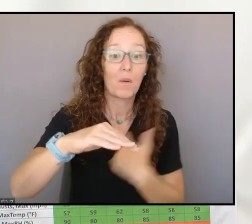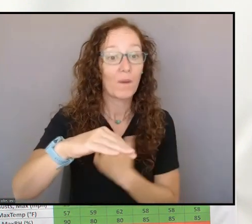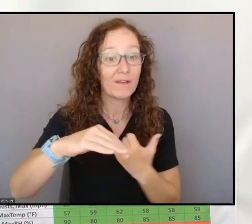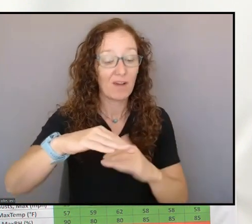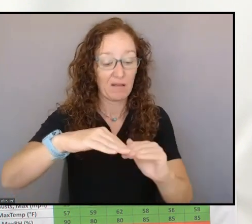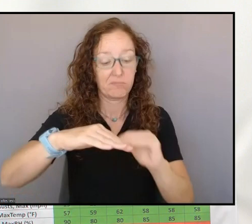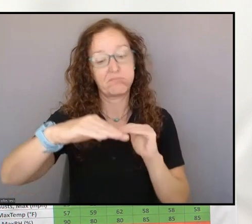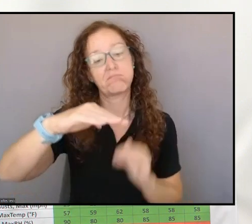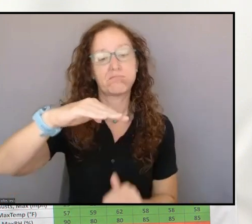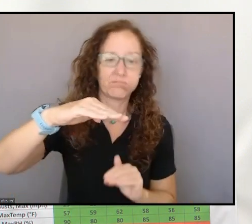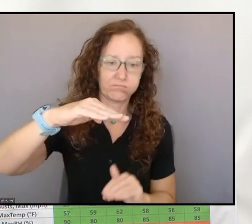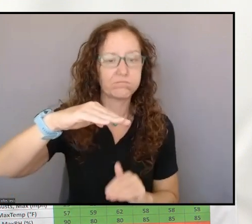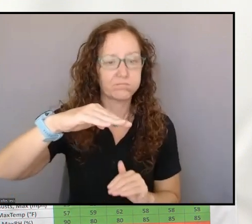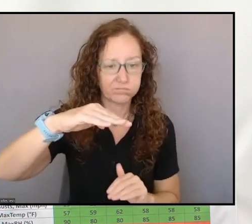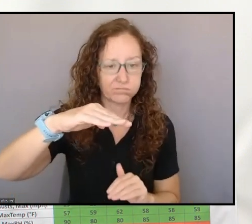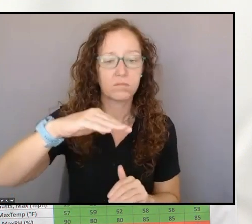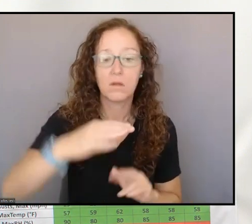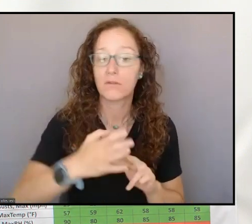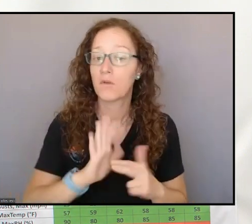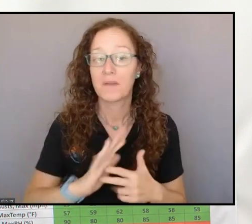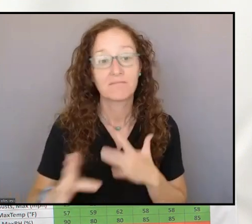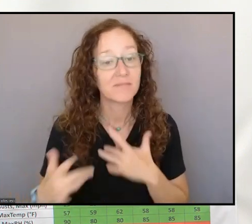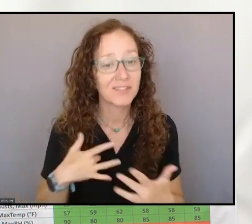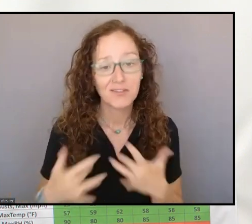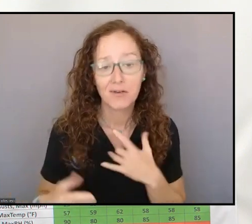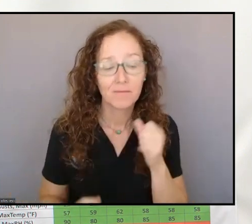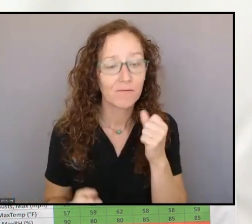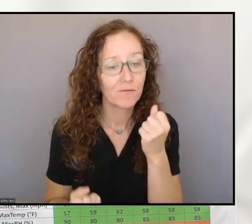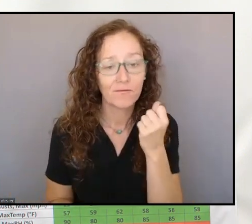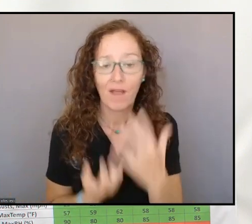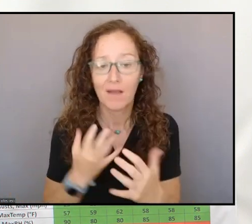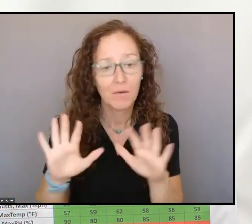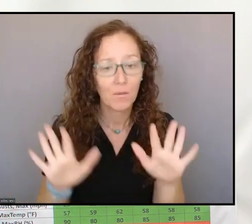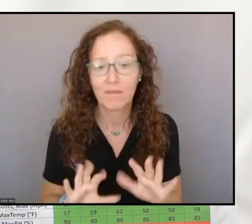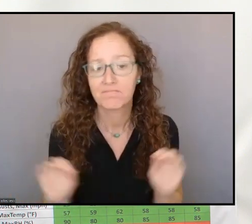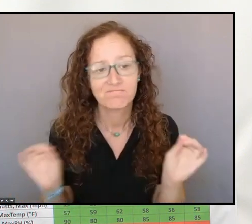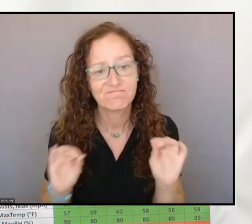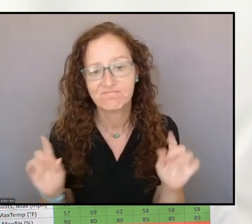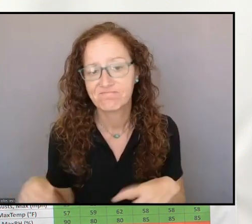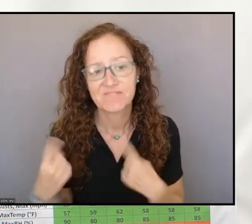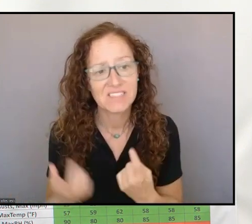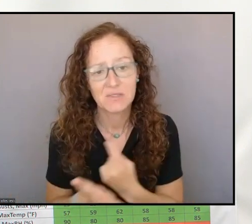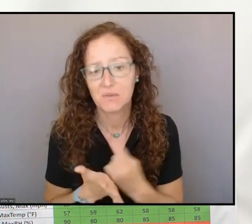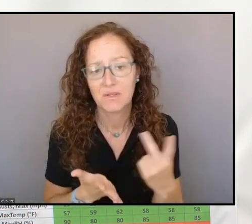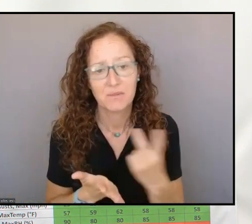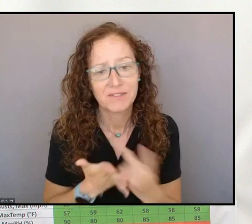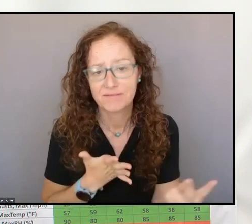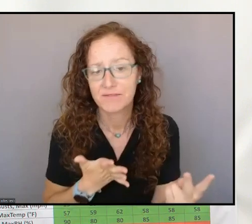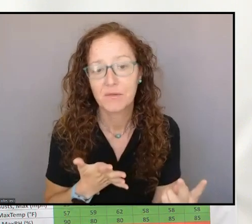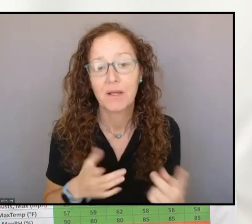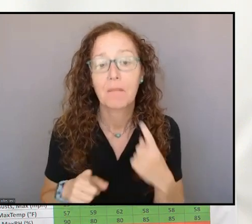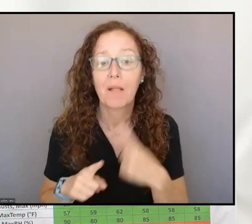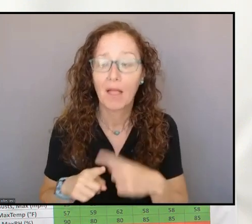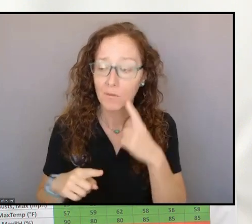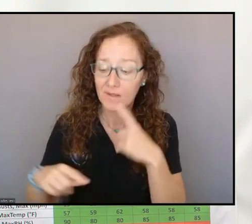the last week or two here. And in addition to that, you see these really low dips near zero. That's when we had